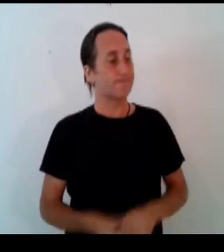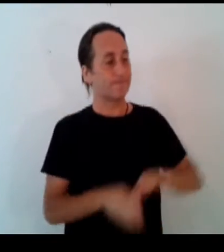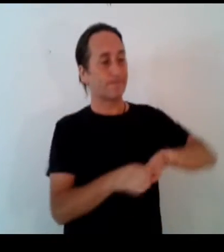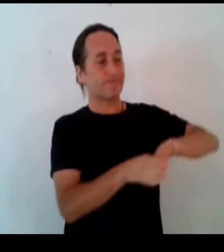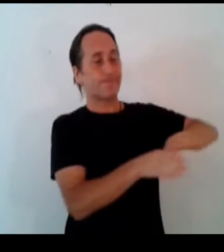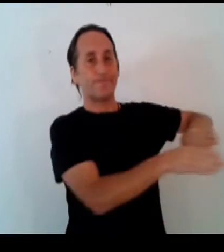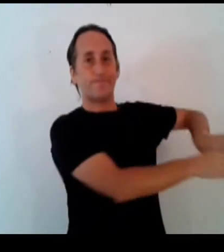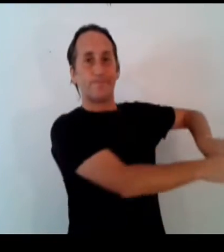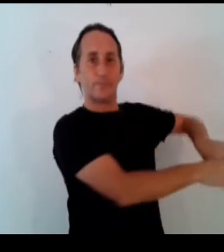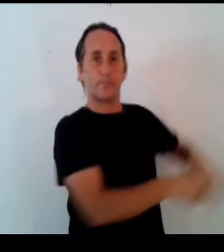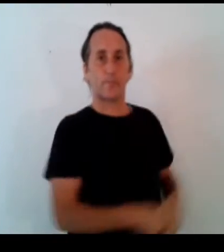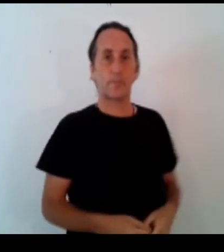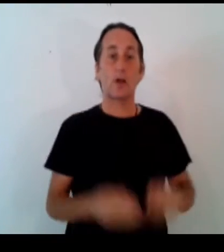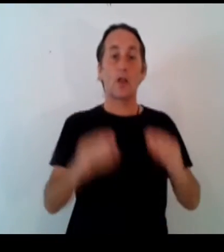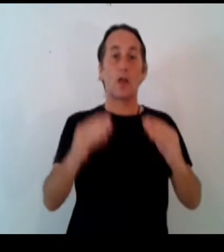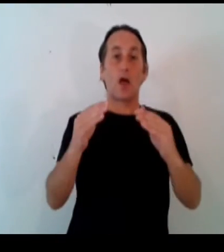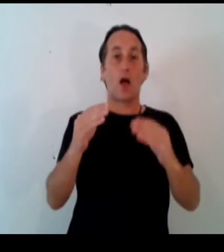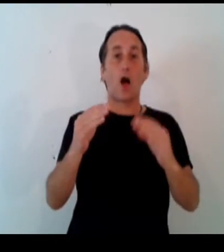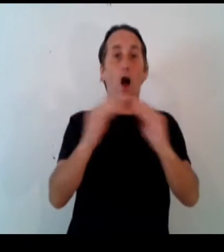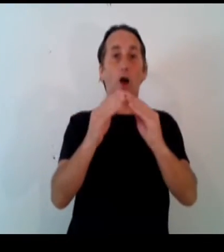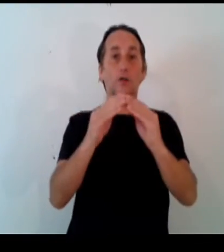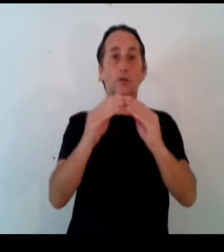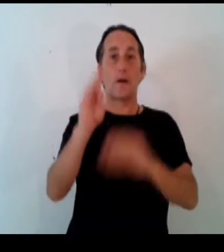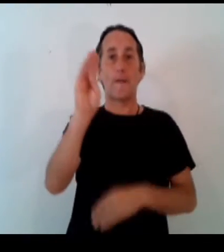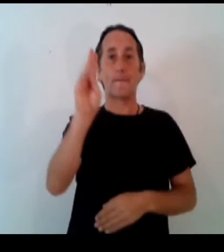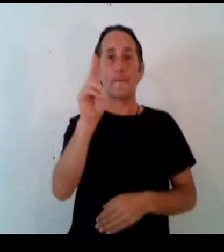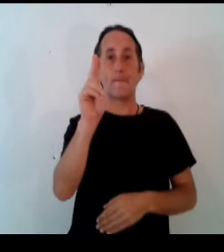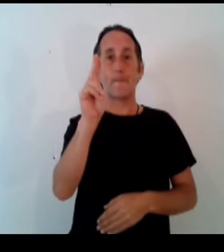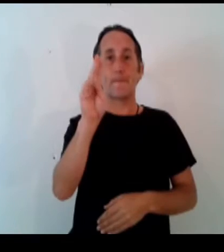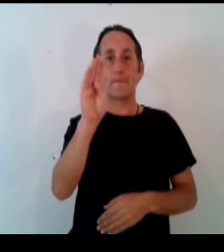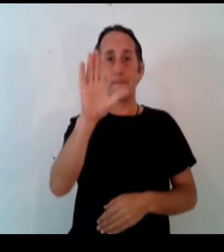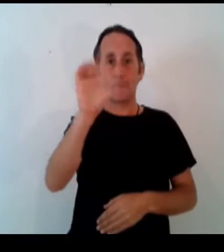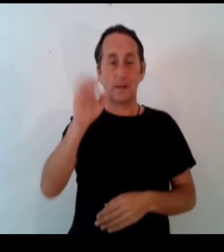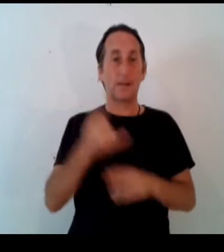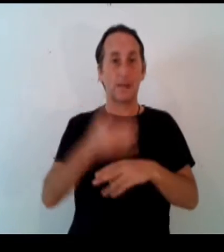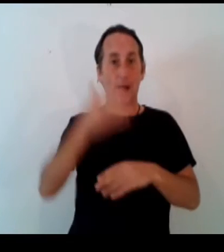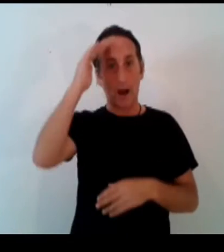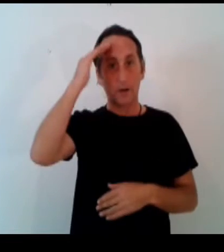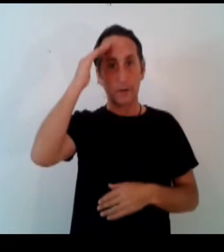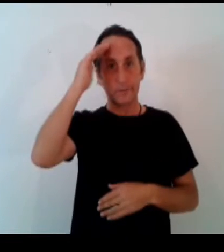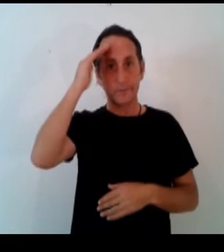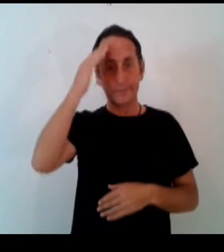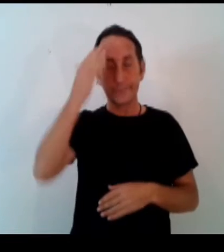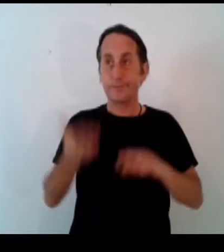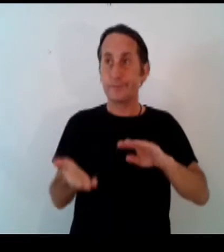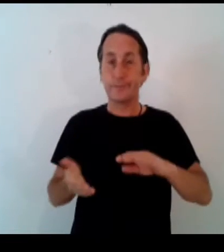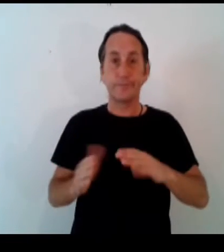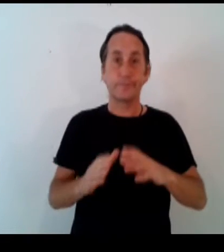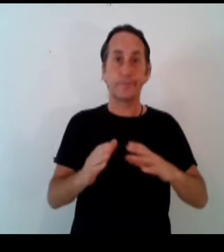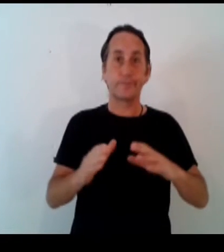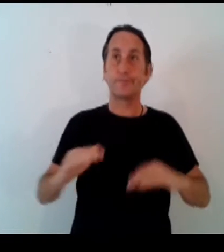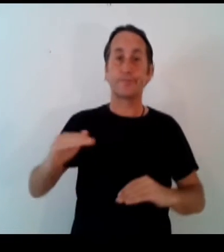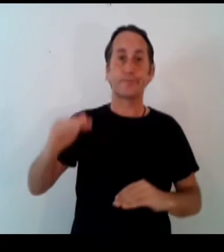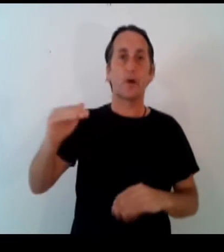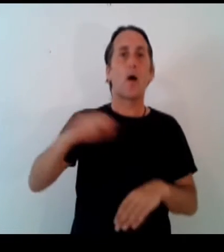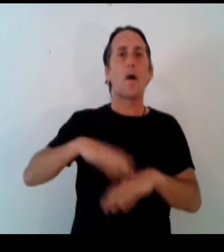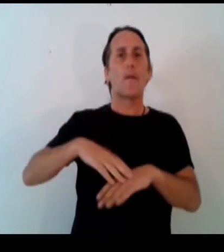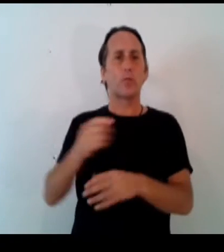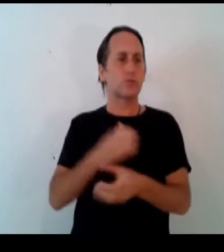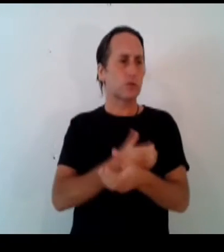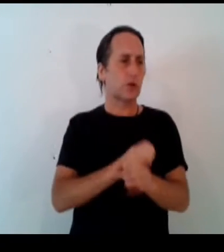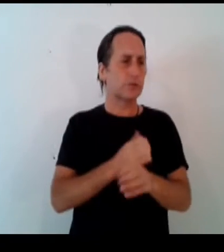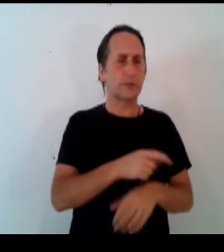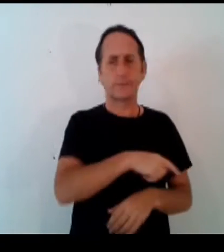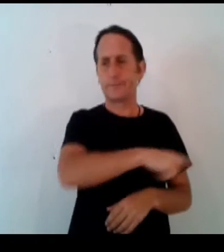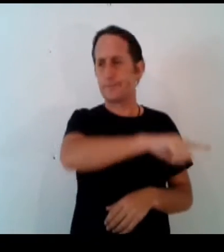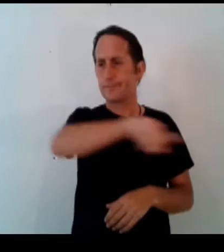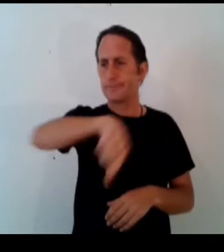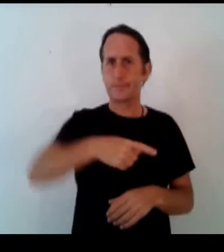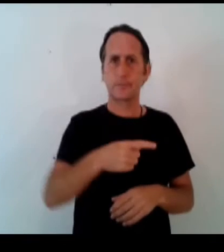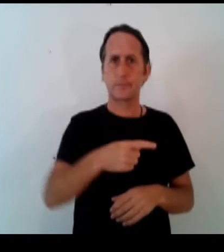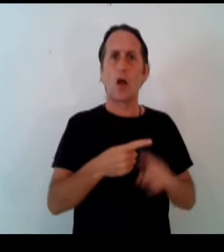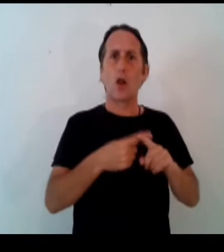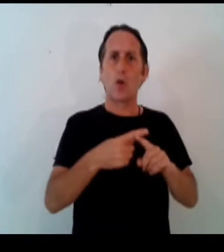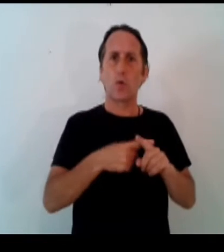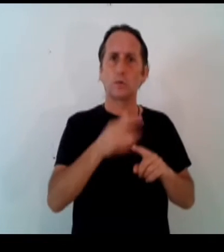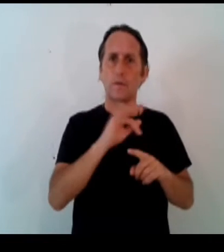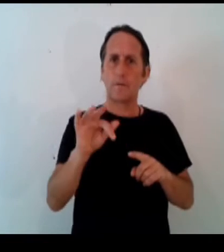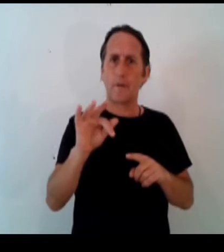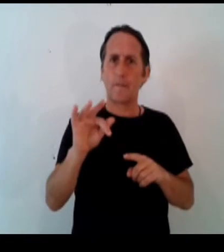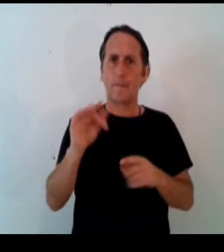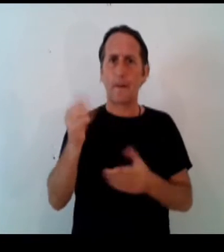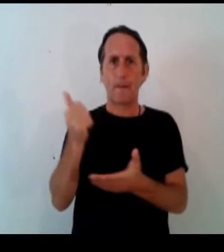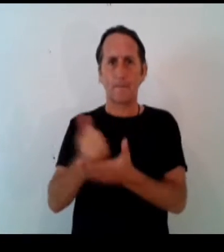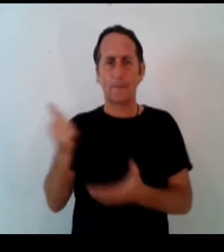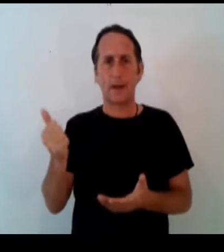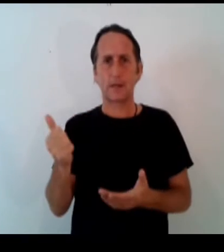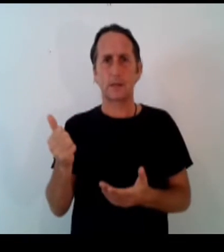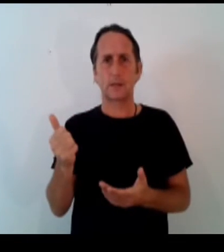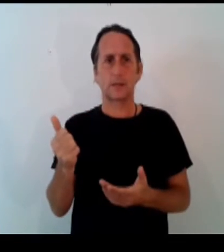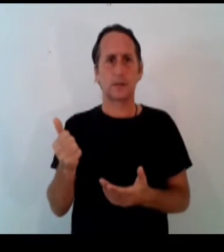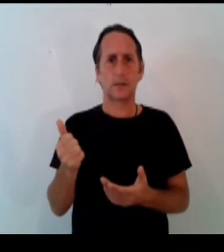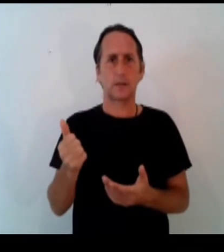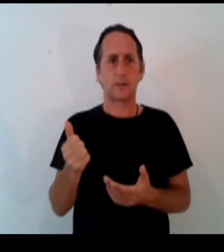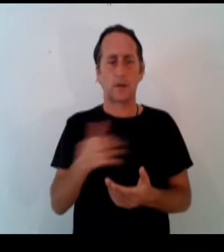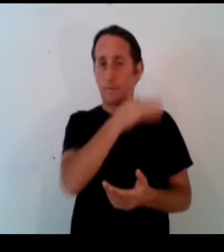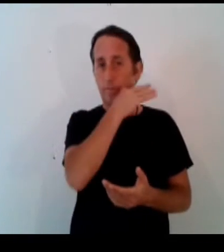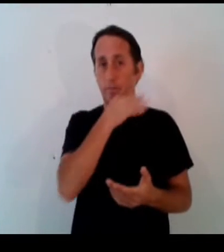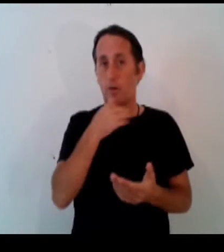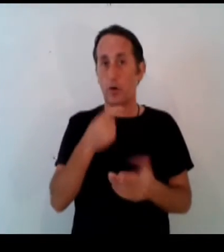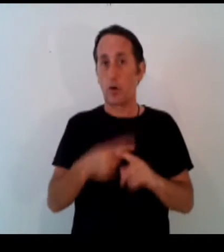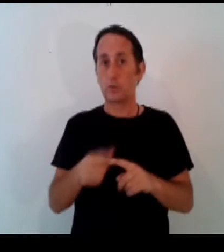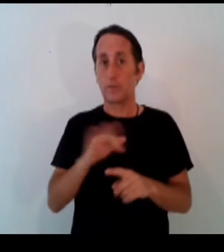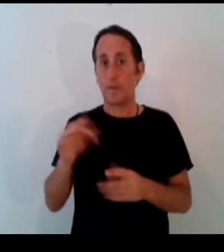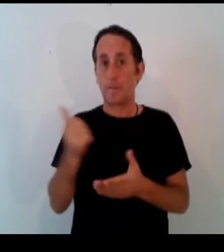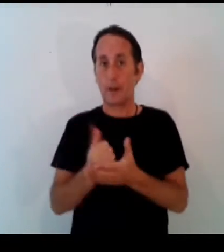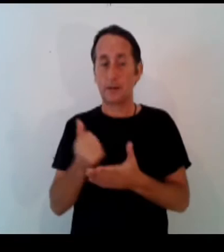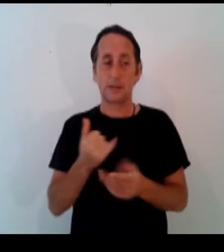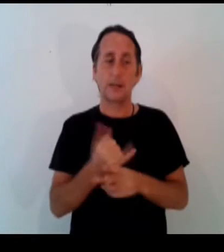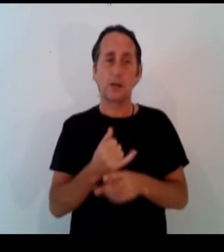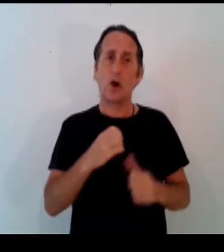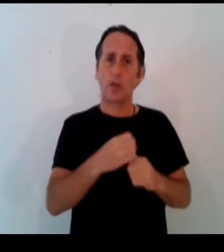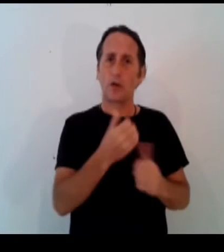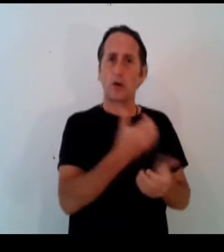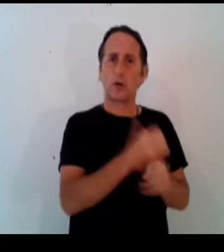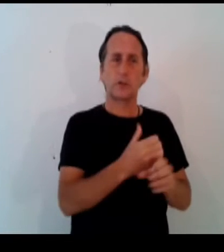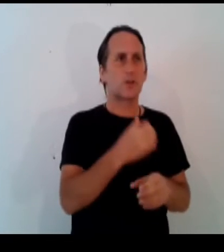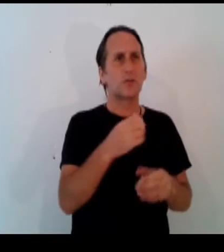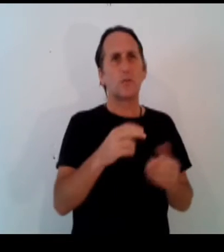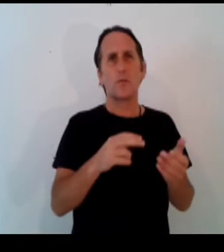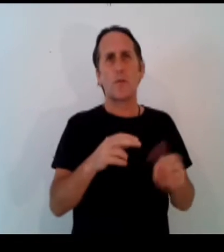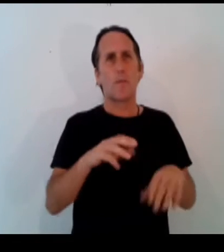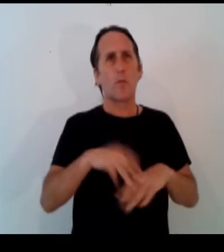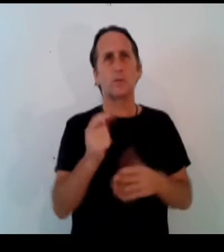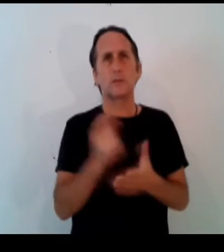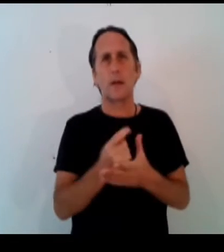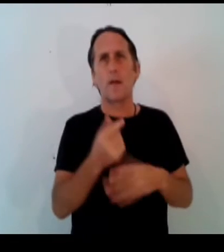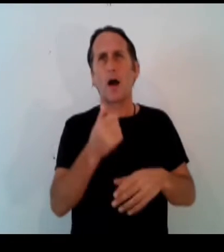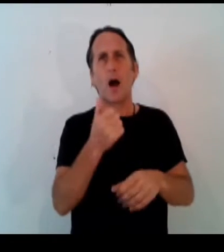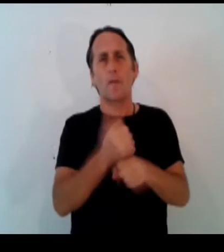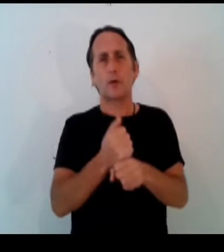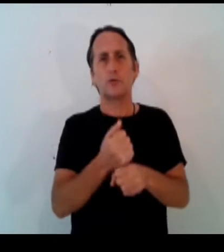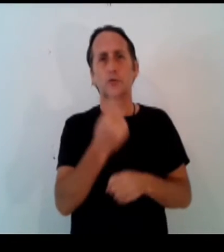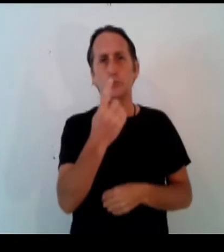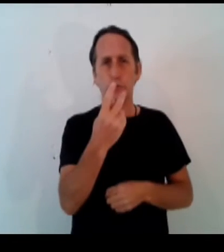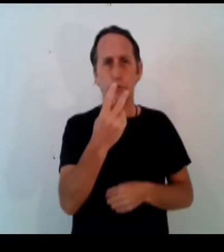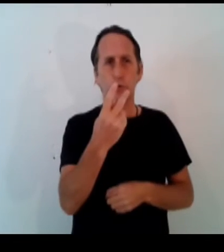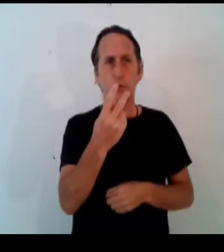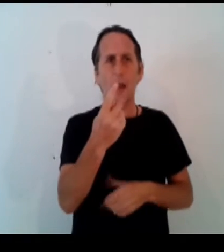The housing bubble in Ireland got to the stage where... standard practice in most countries is that the counterfeit, fraudulent loans from banks are 2 and a half times the persons income